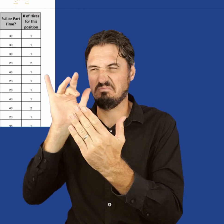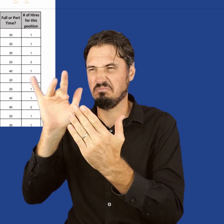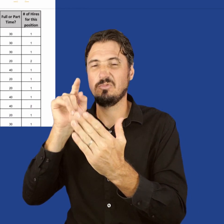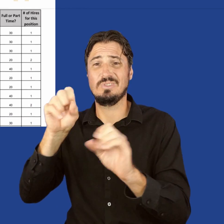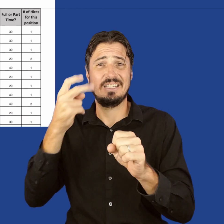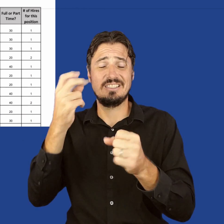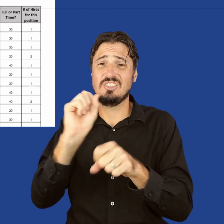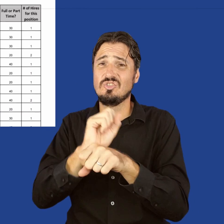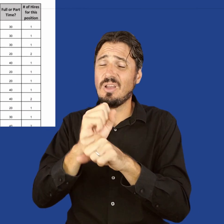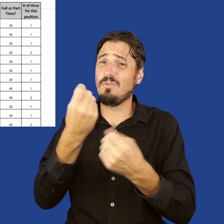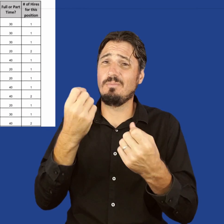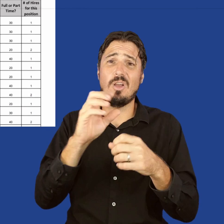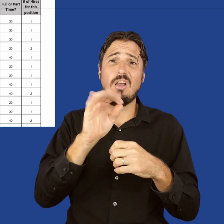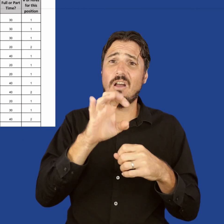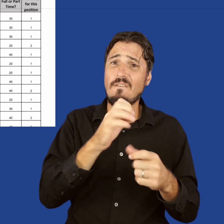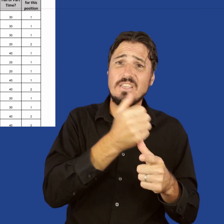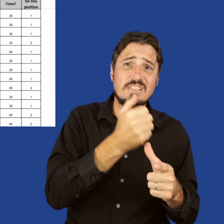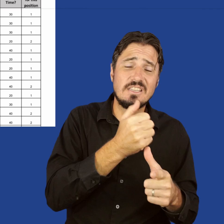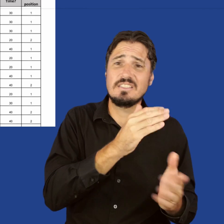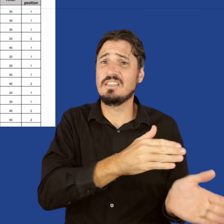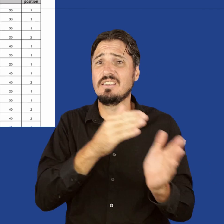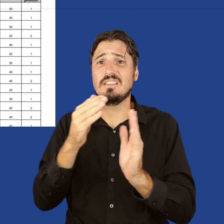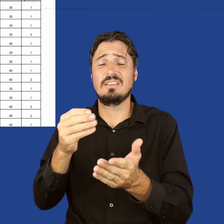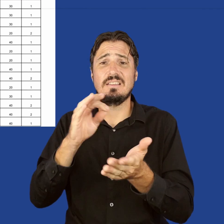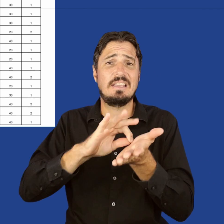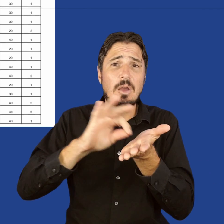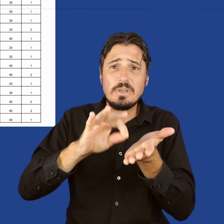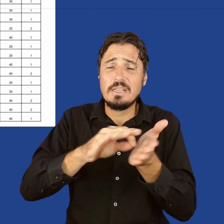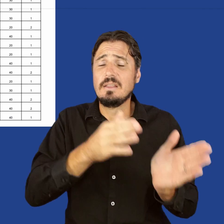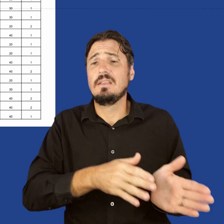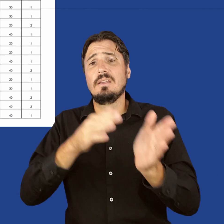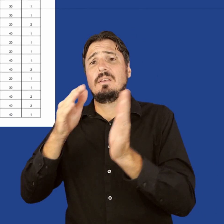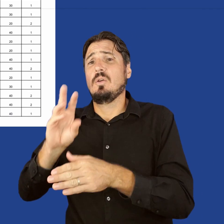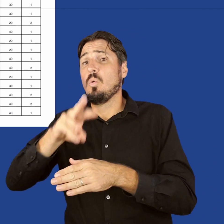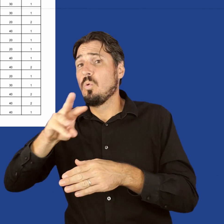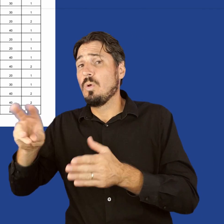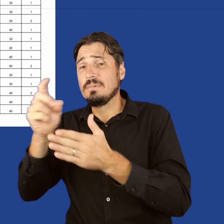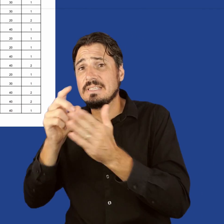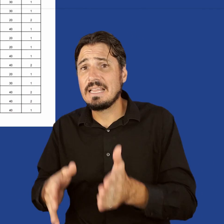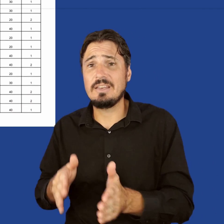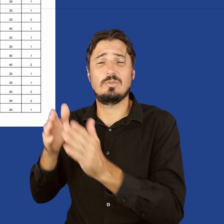from administrative assistants to accounting, cashiers to cooks and website designers to welders